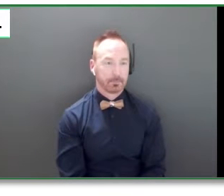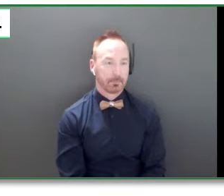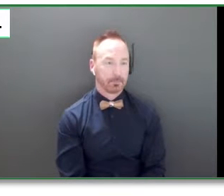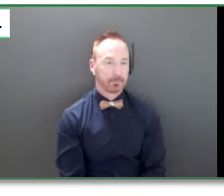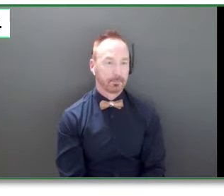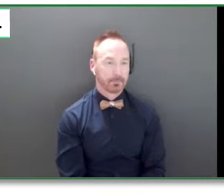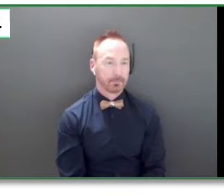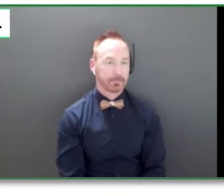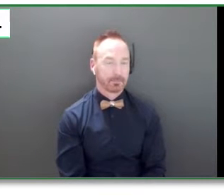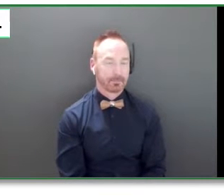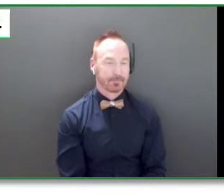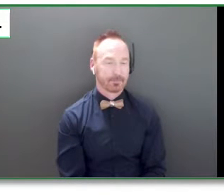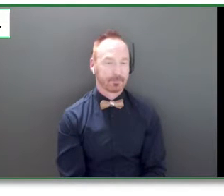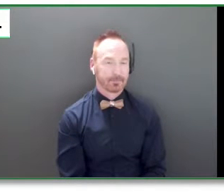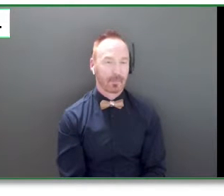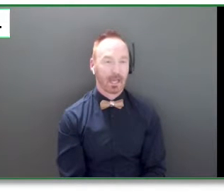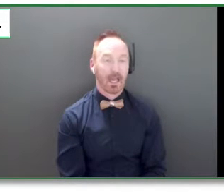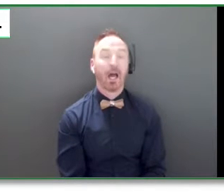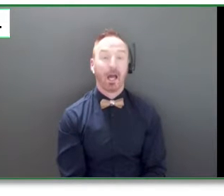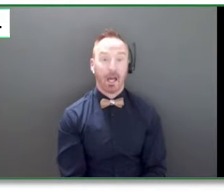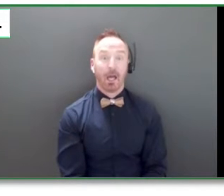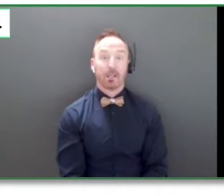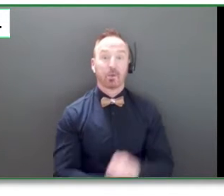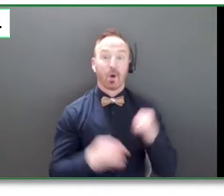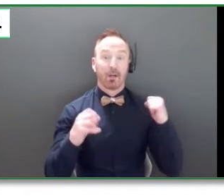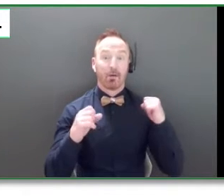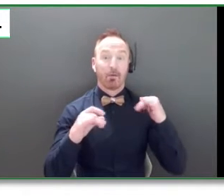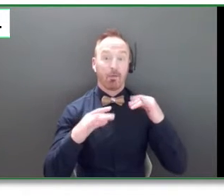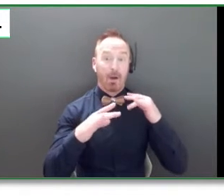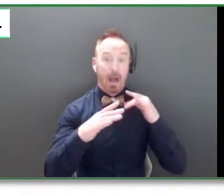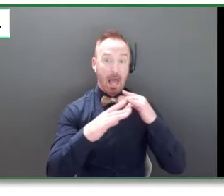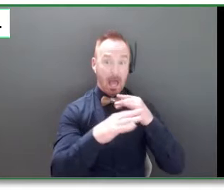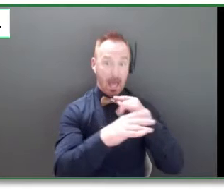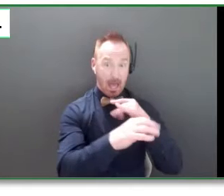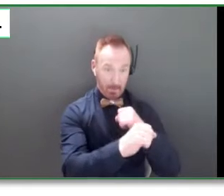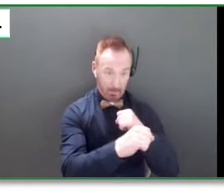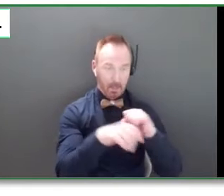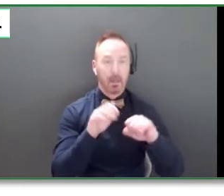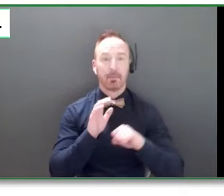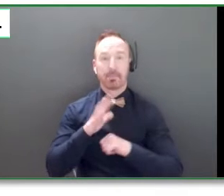So I wanted to conclude here and leave some time for questions.